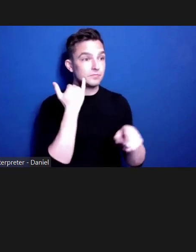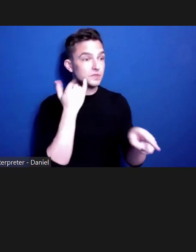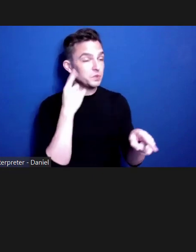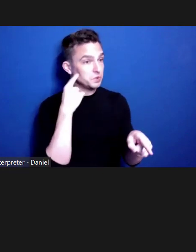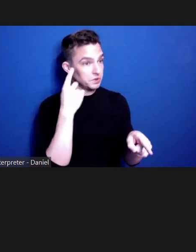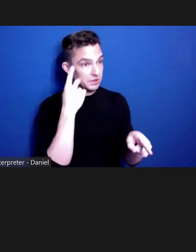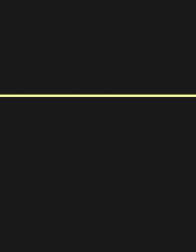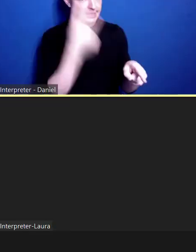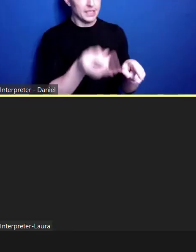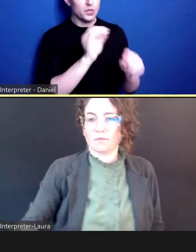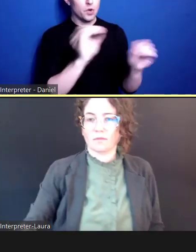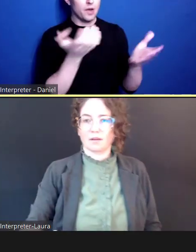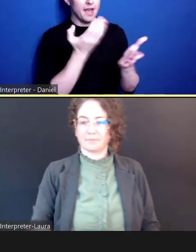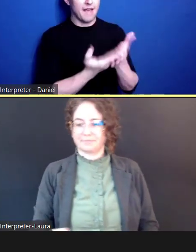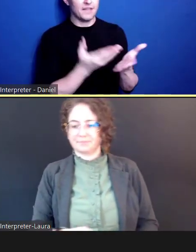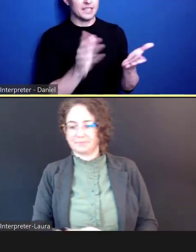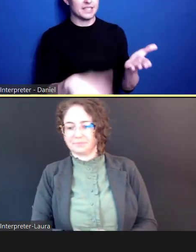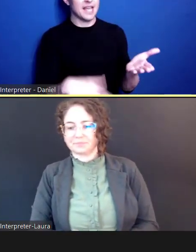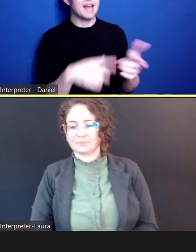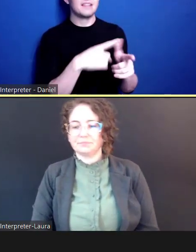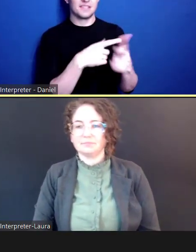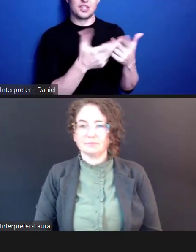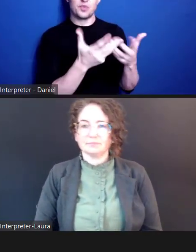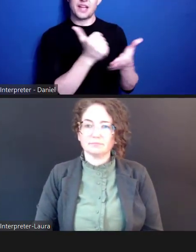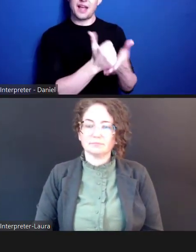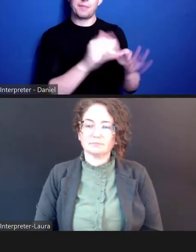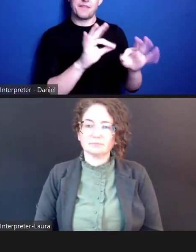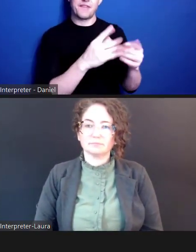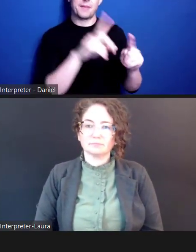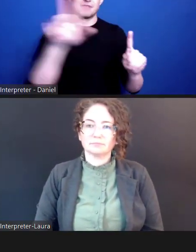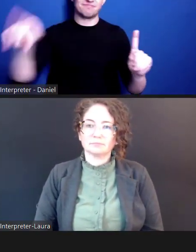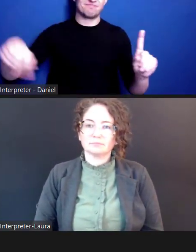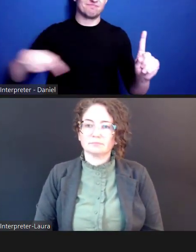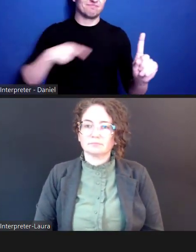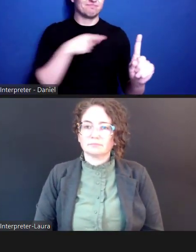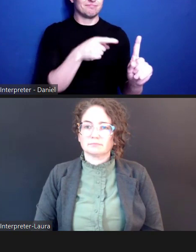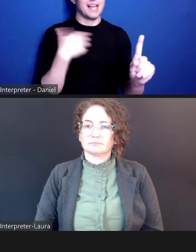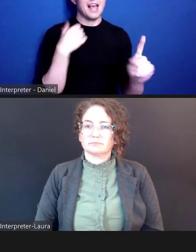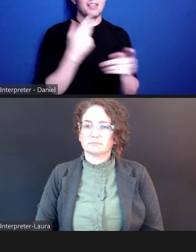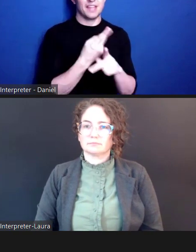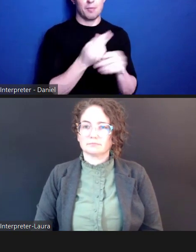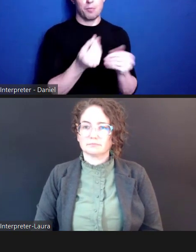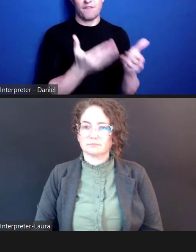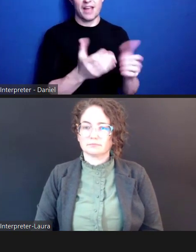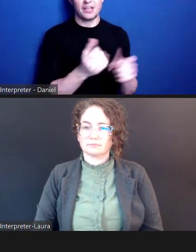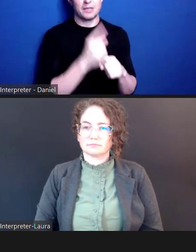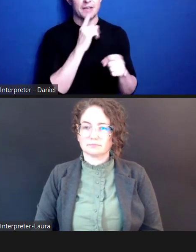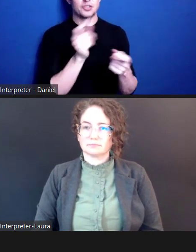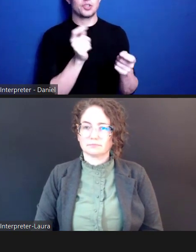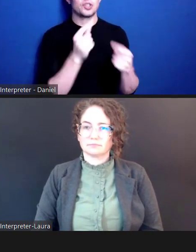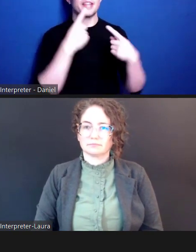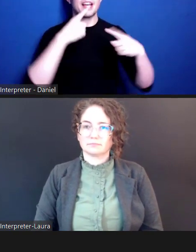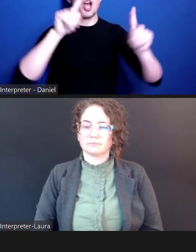family circle back to their health care provider to accomplish that. And if you're in a program that requires an annual hearing